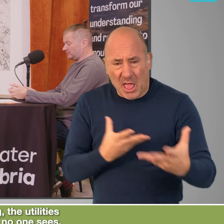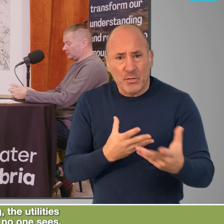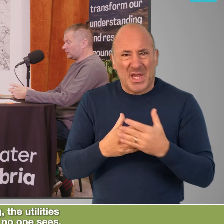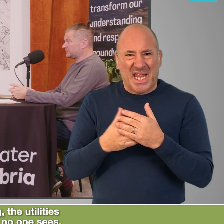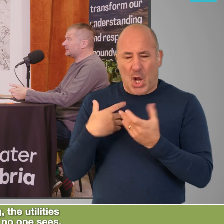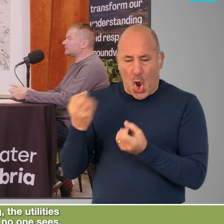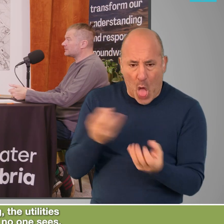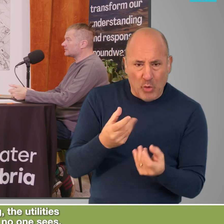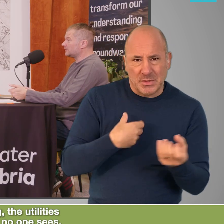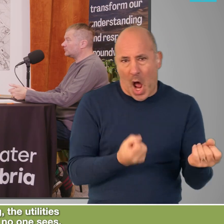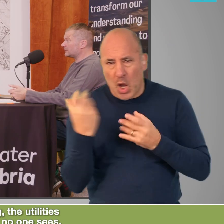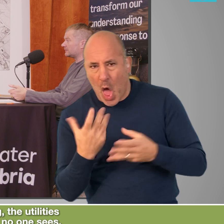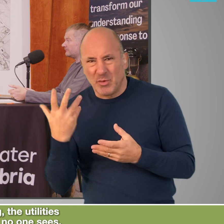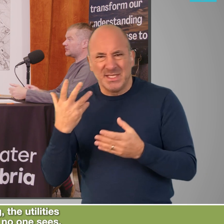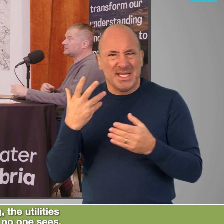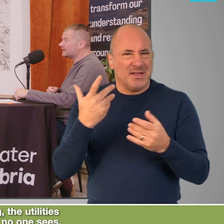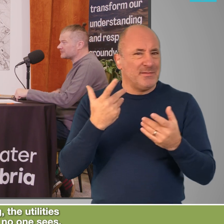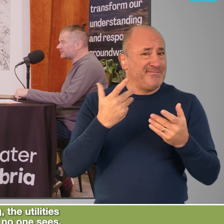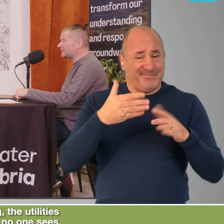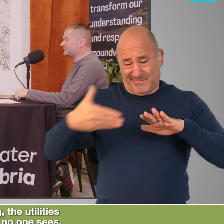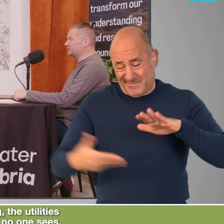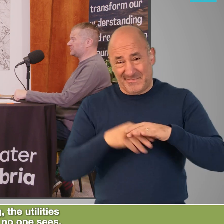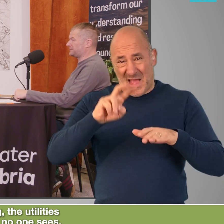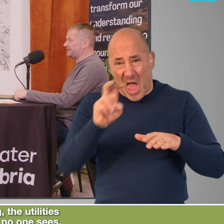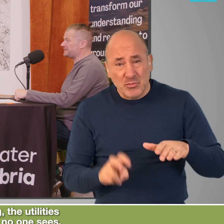but deliveries, loading, the utilities under the ground that no one sees.